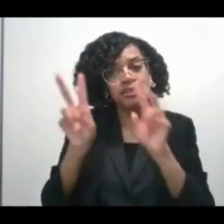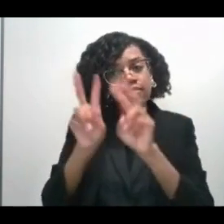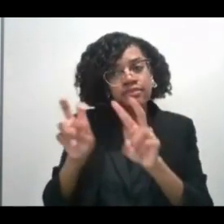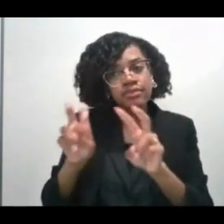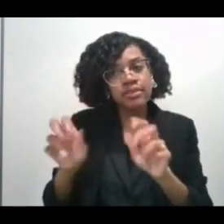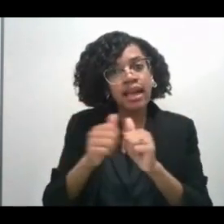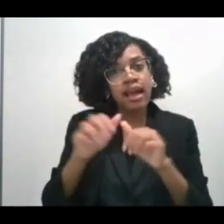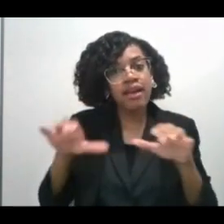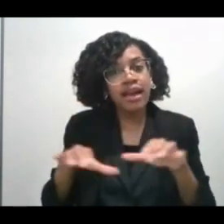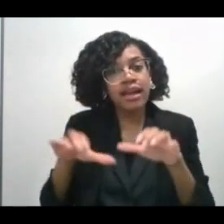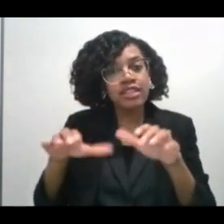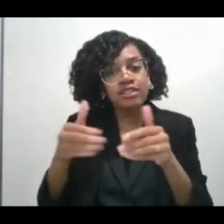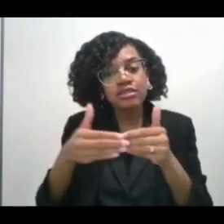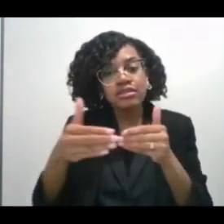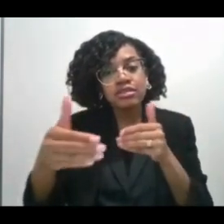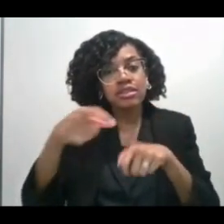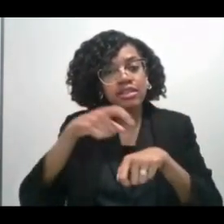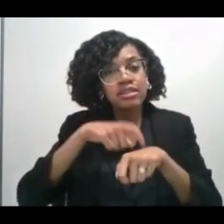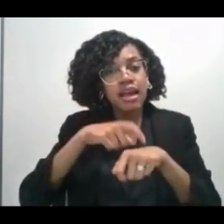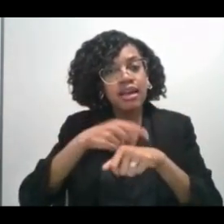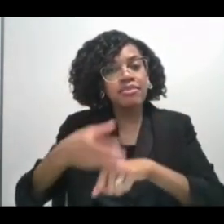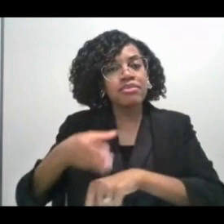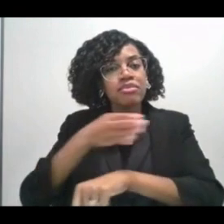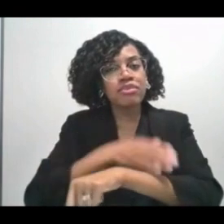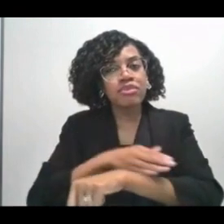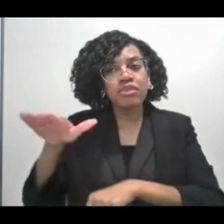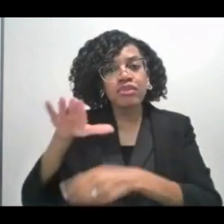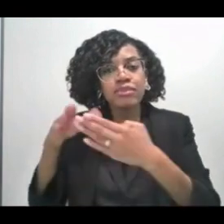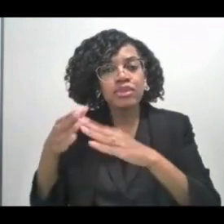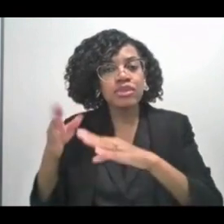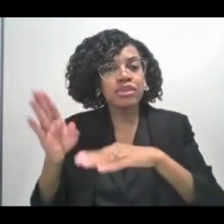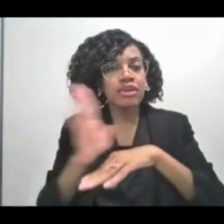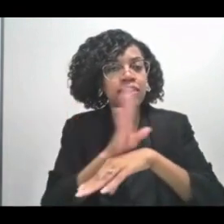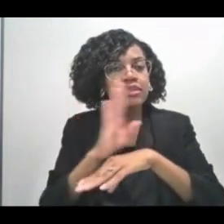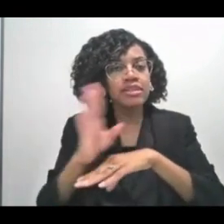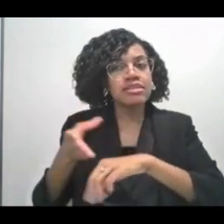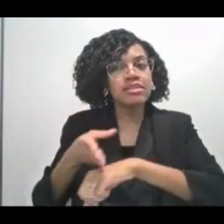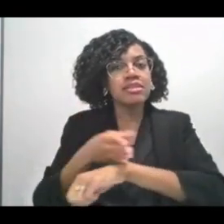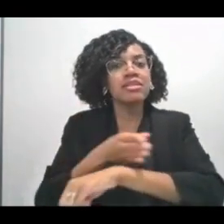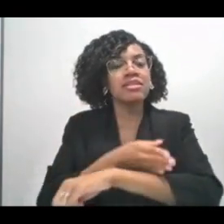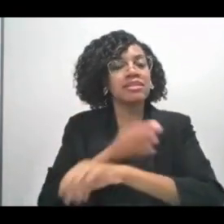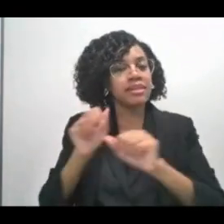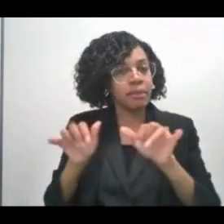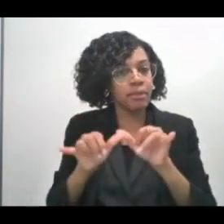resilience for your business or community. And I think this is